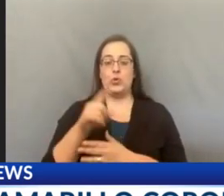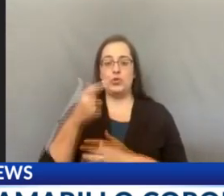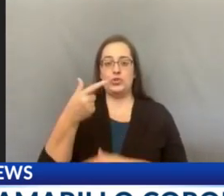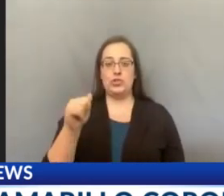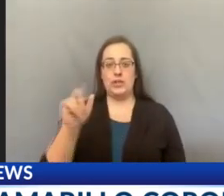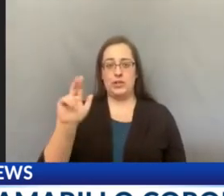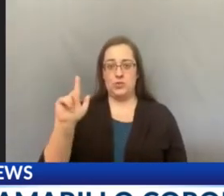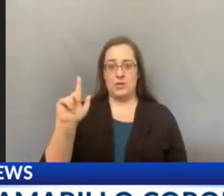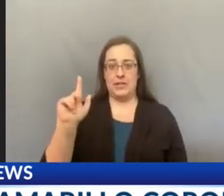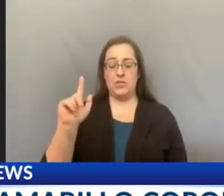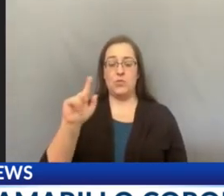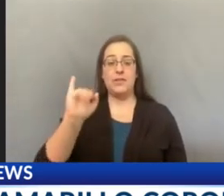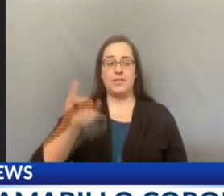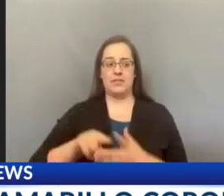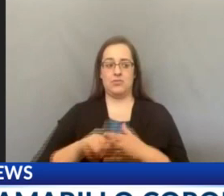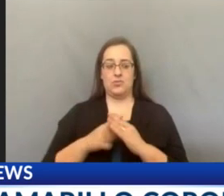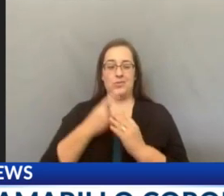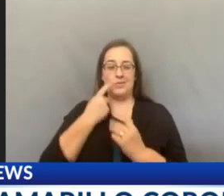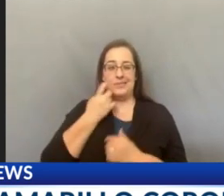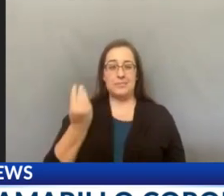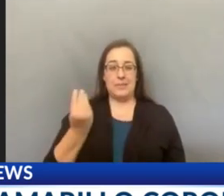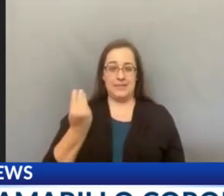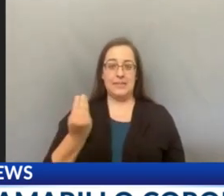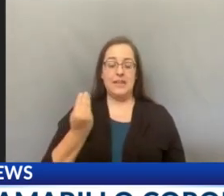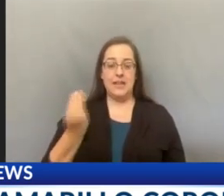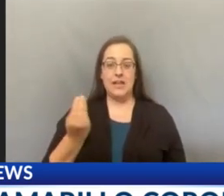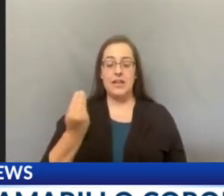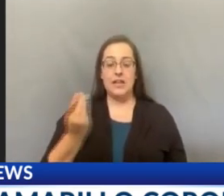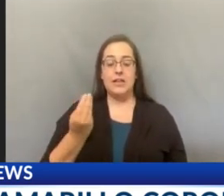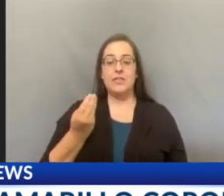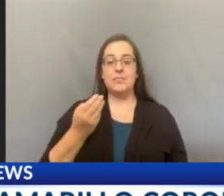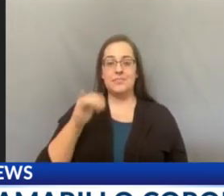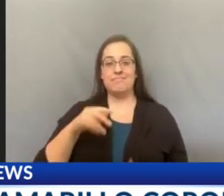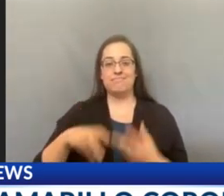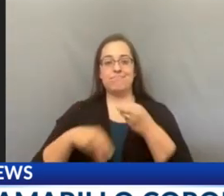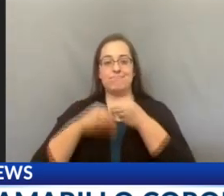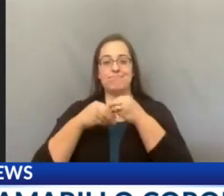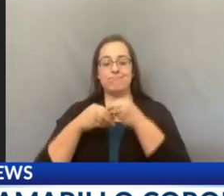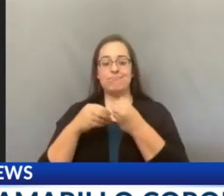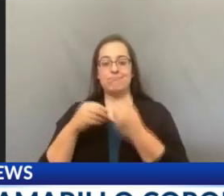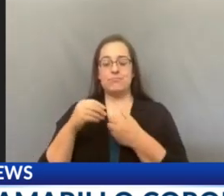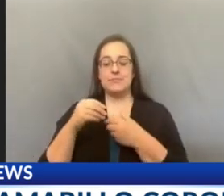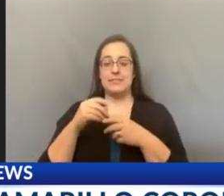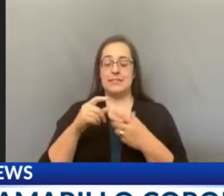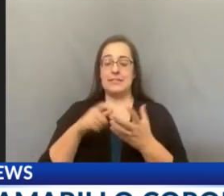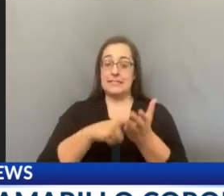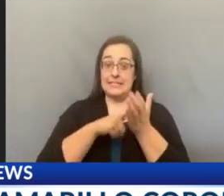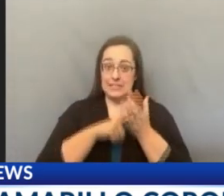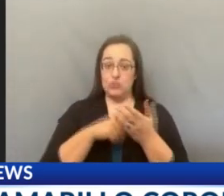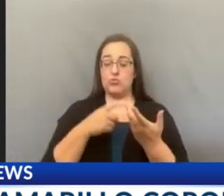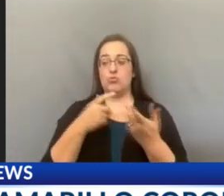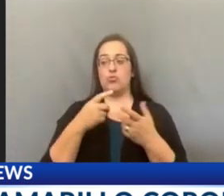WHEN THEY WANT TO GIVE A LITTLE BIT MORE INFORMATION ON THE GOVERNOR'S NEW EXECUTIVE ORDER GA 23.